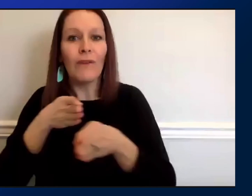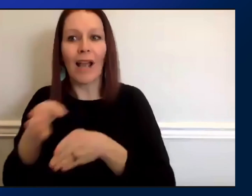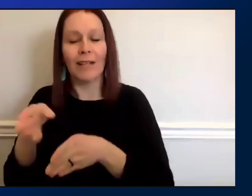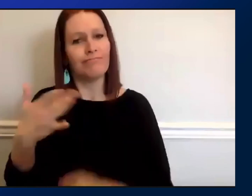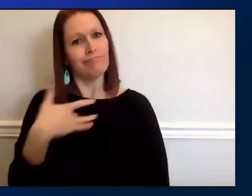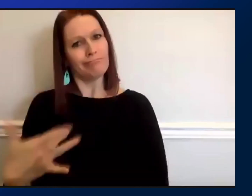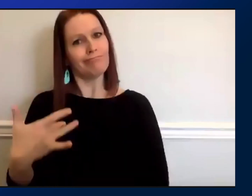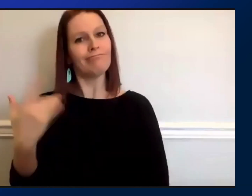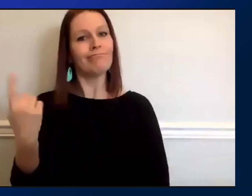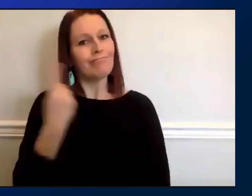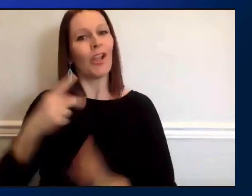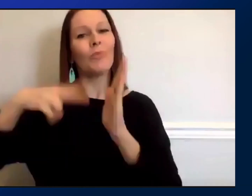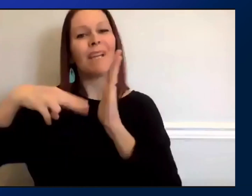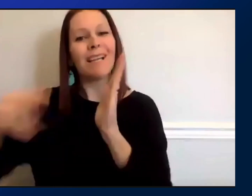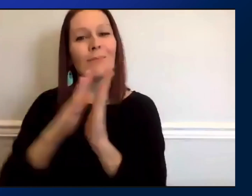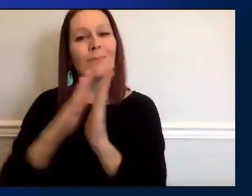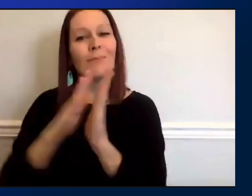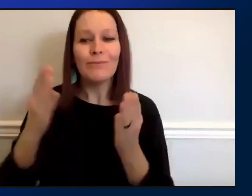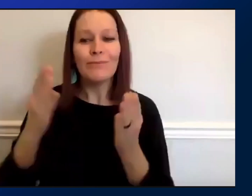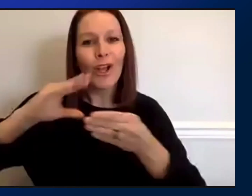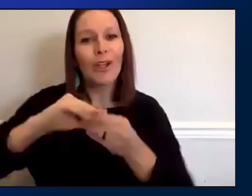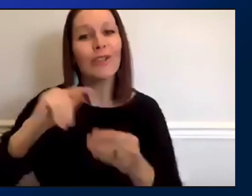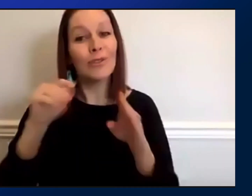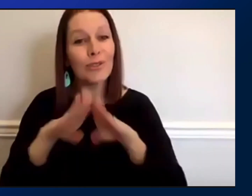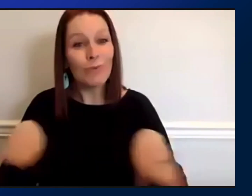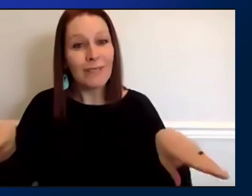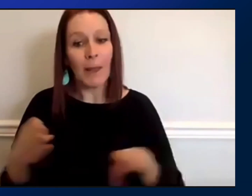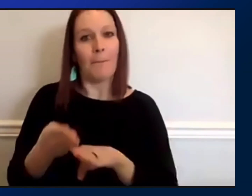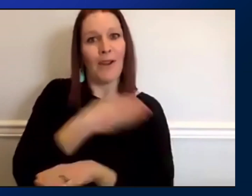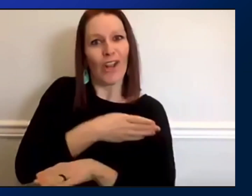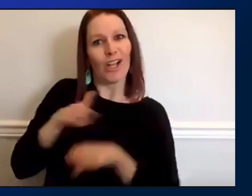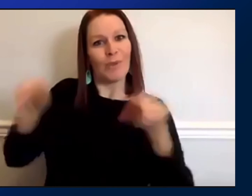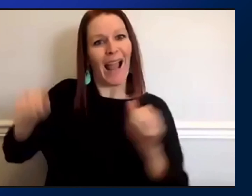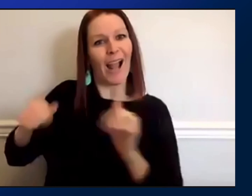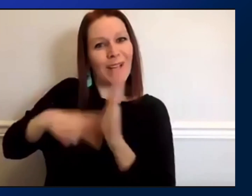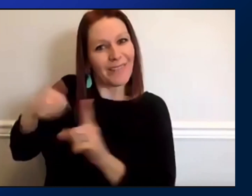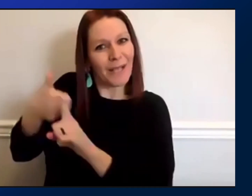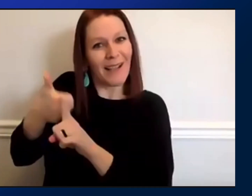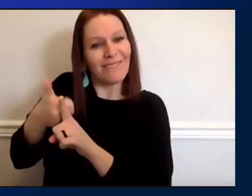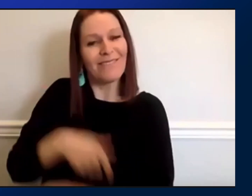they're able to actually read them to themselves and so these stories often create or make memories